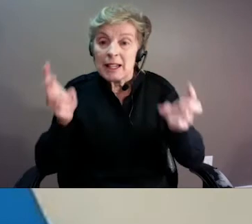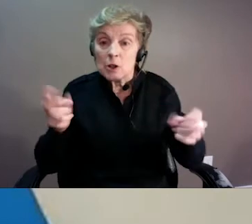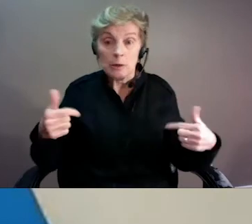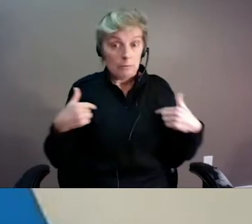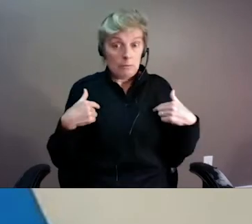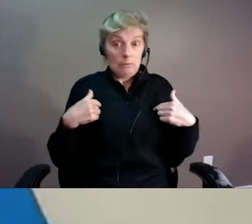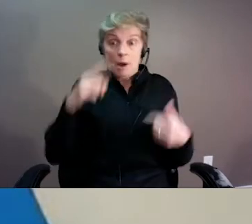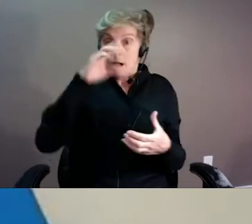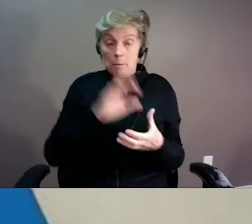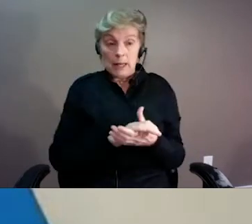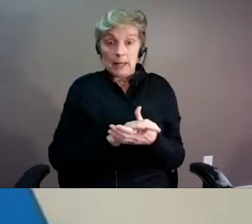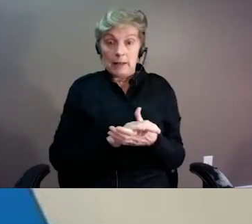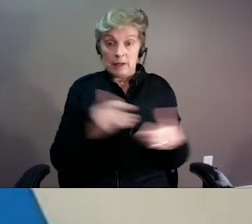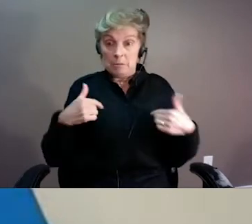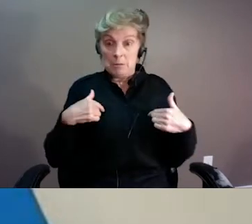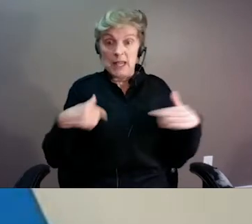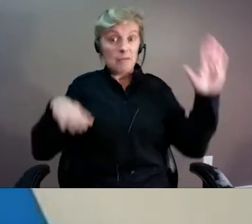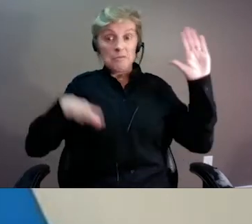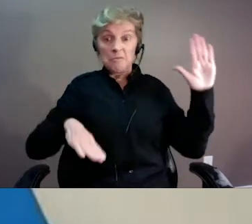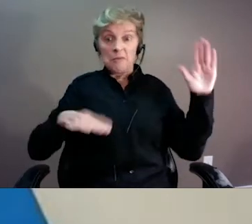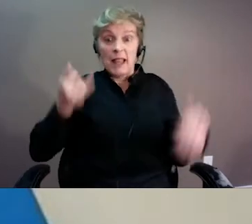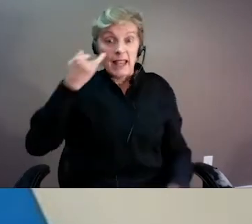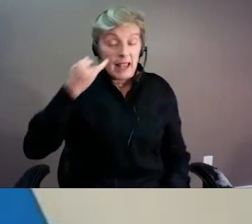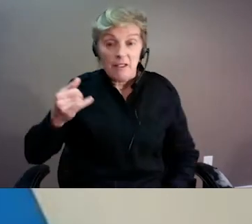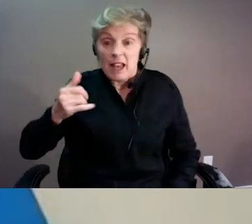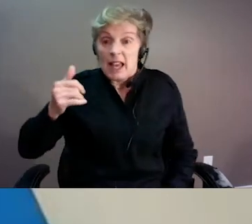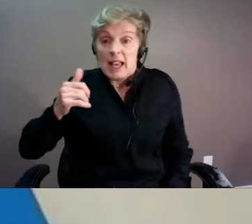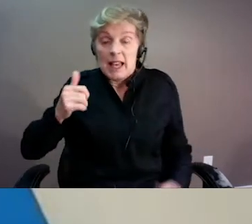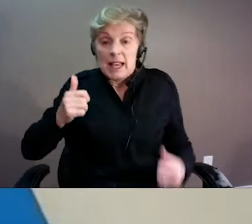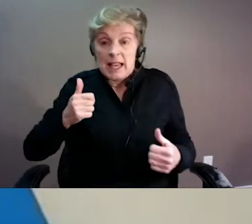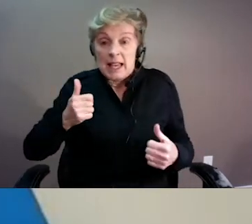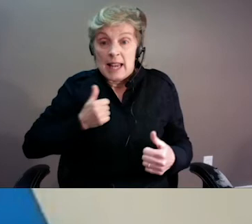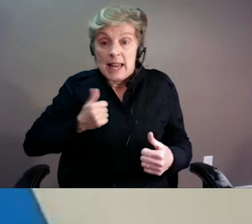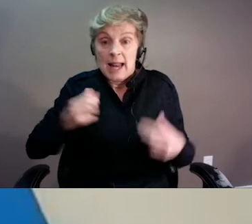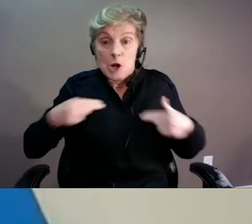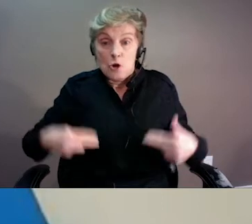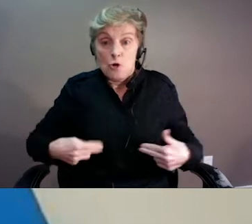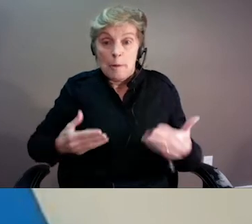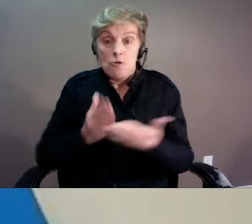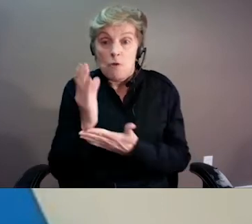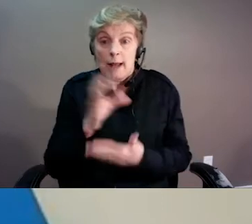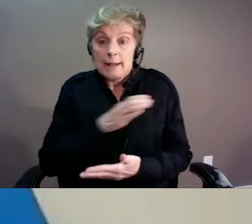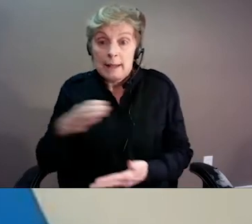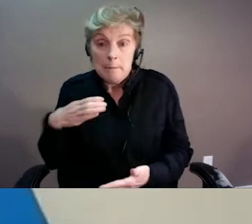that if the Canadian Human Rights Commission is going to be given the task, which it has been